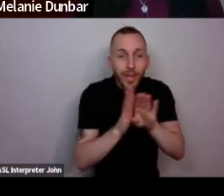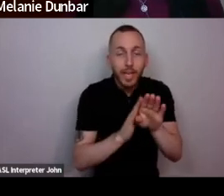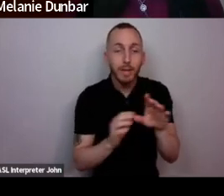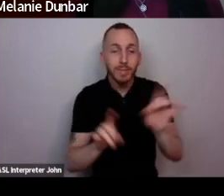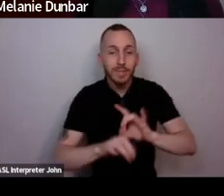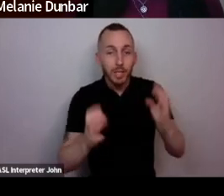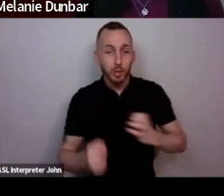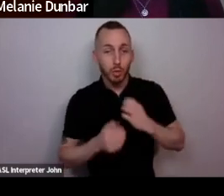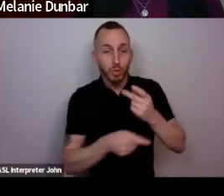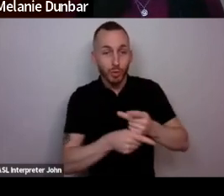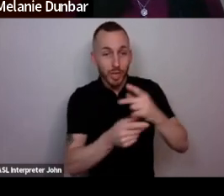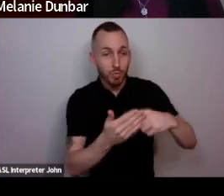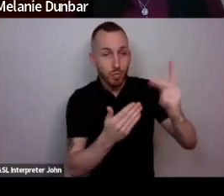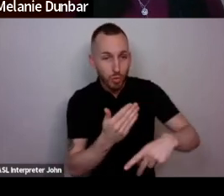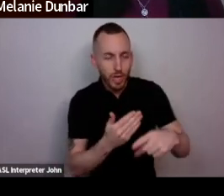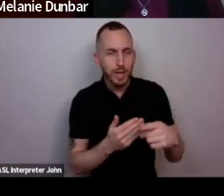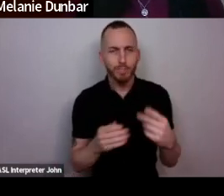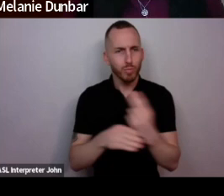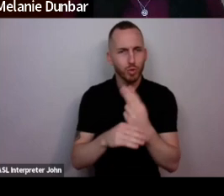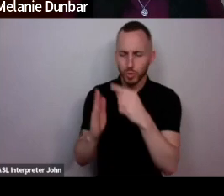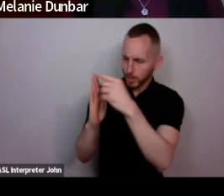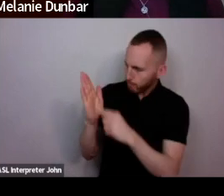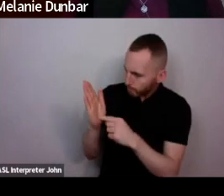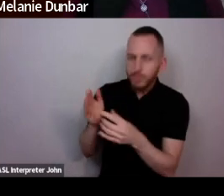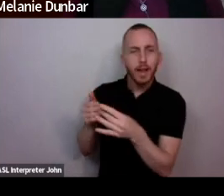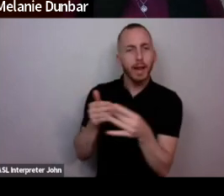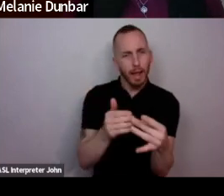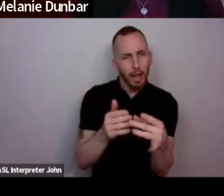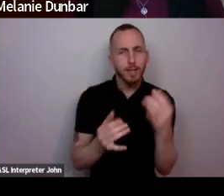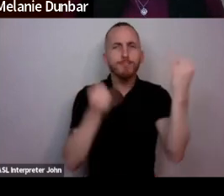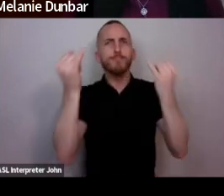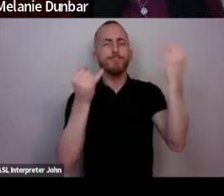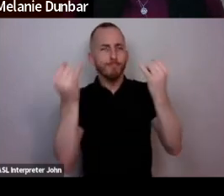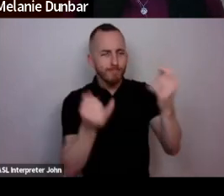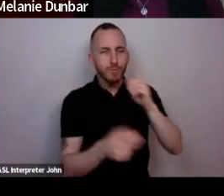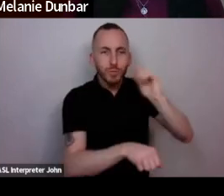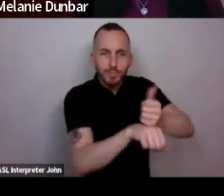care programming. They lay out core ideas and guidelines for National VOAD members.